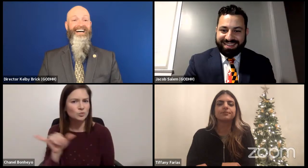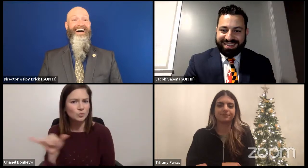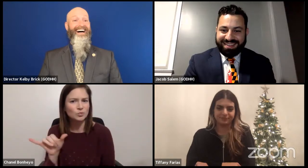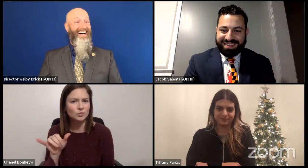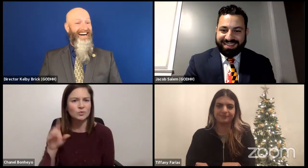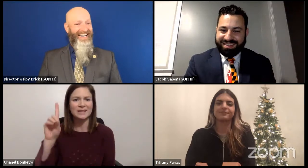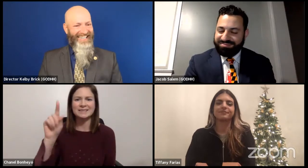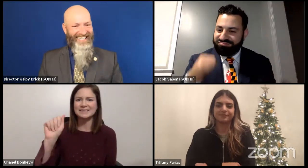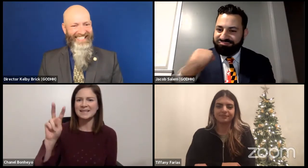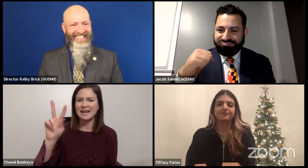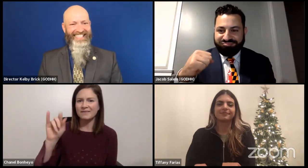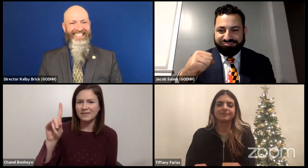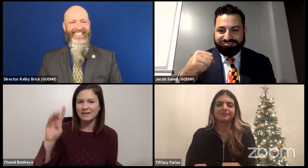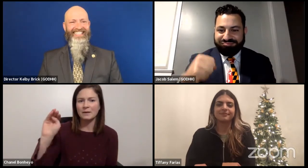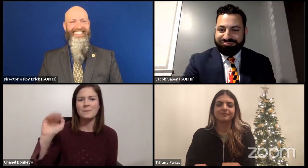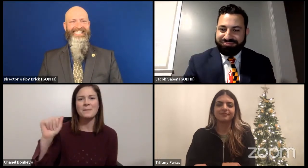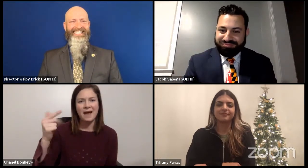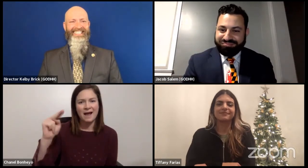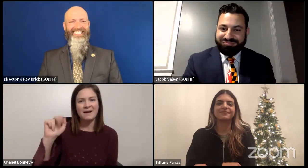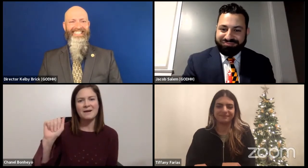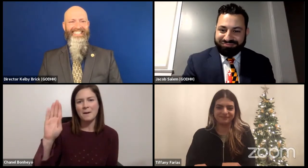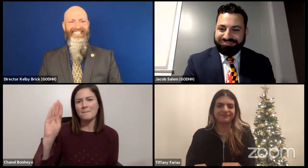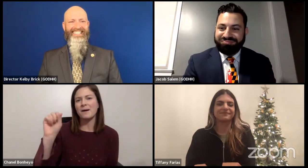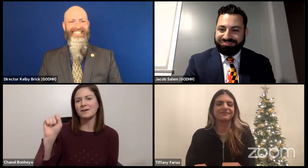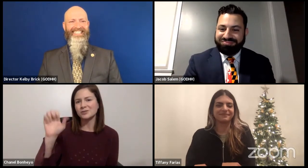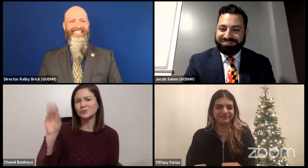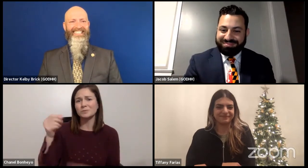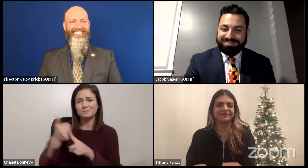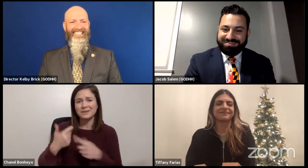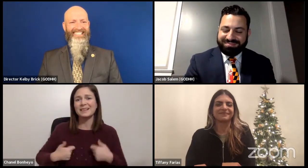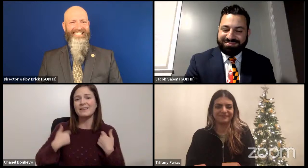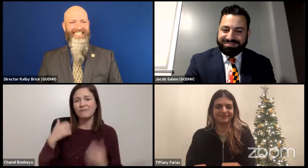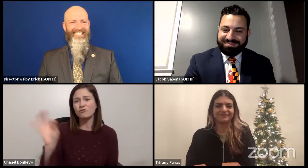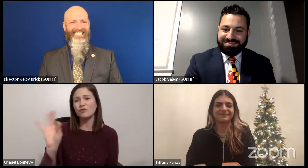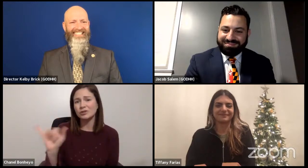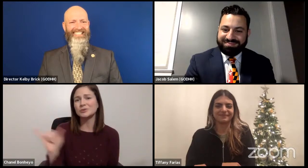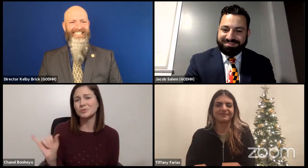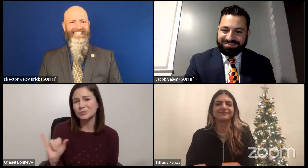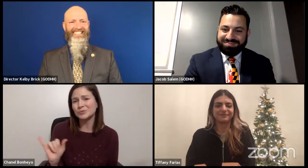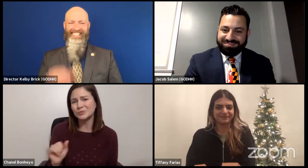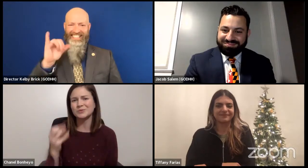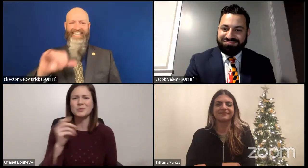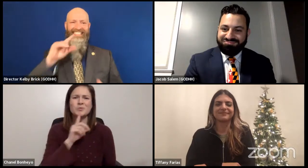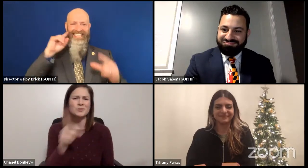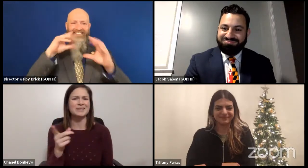by a Deaf artist as well. His name is David Magnabosco. He actually lives in the Frederick